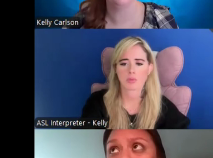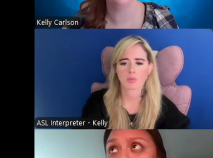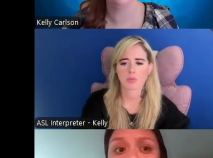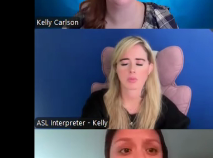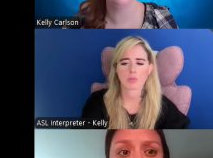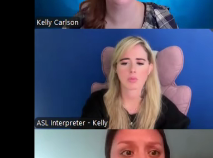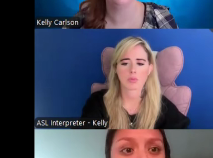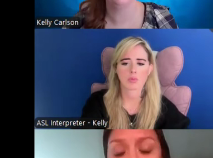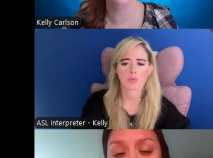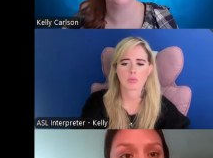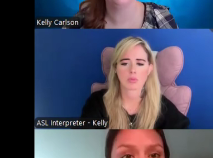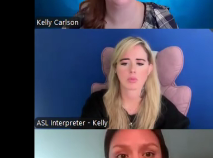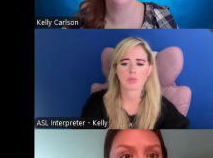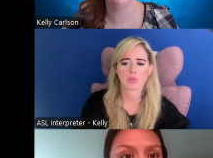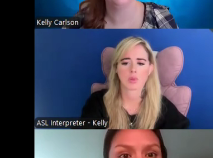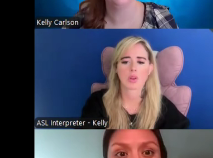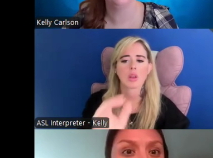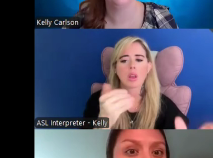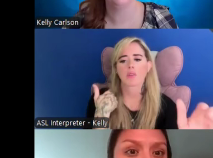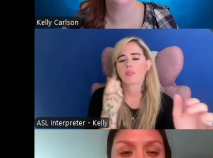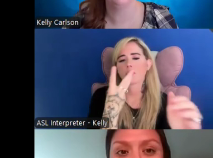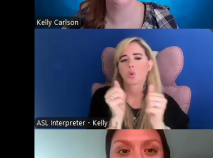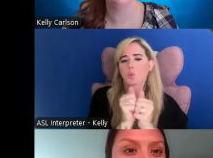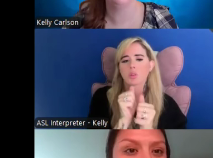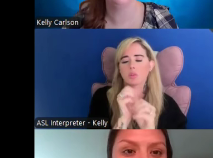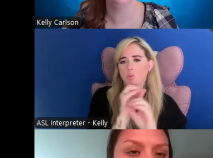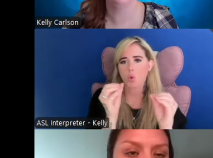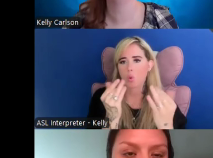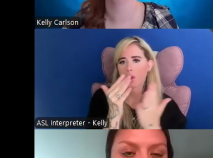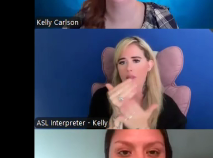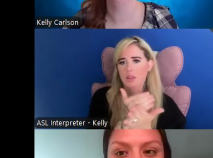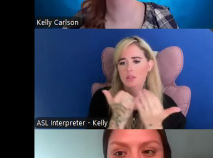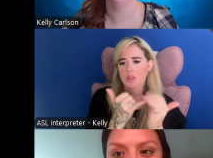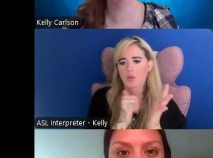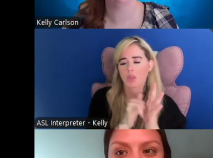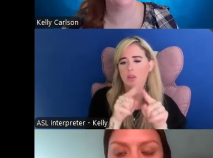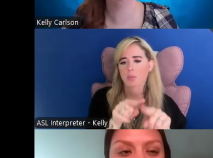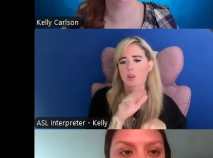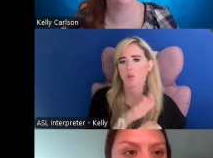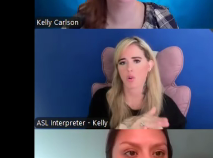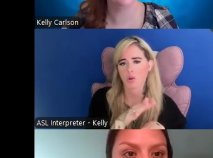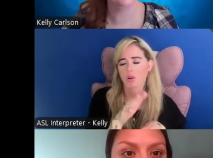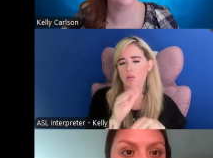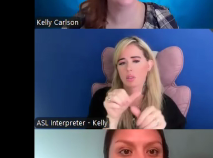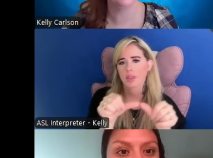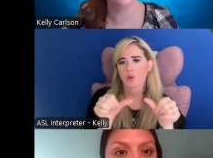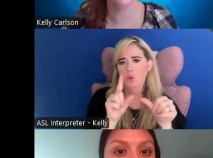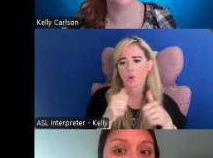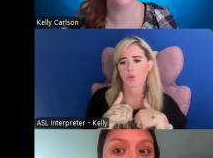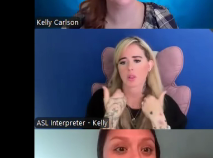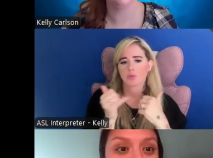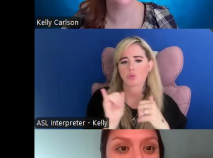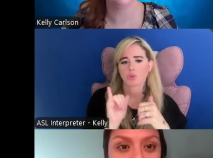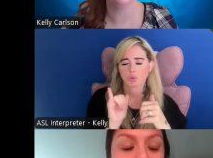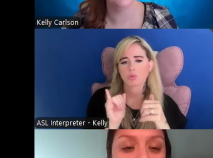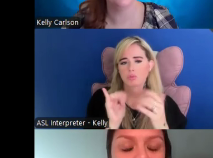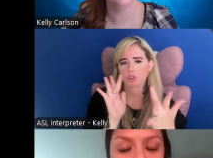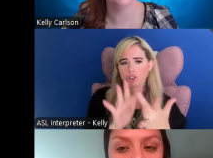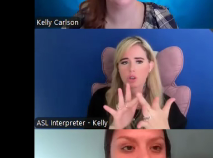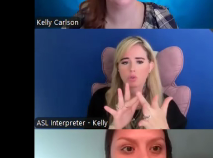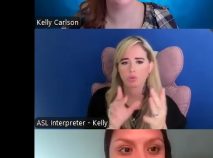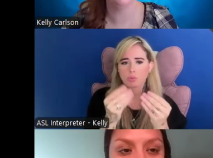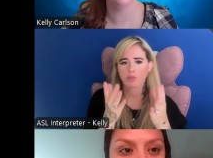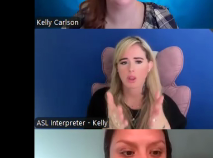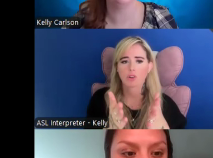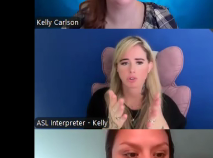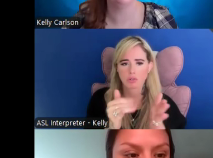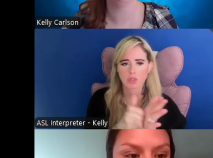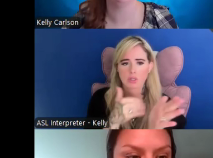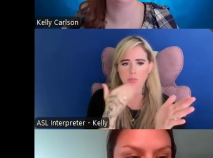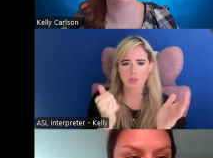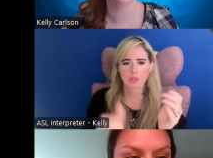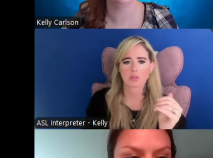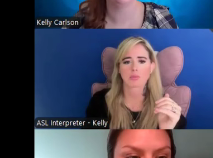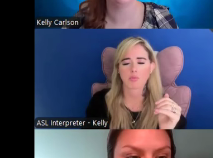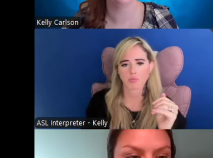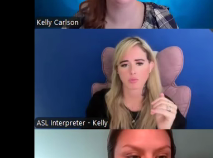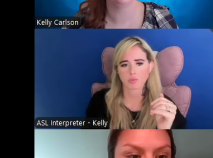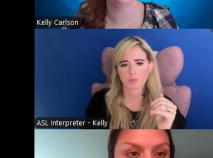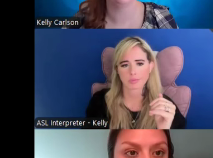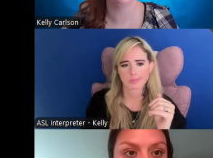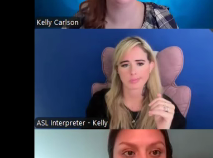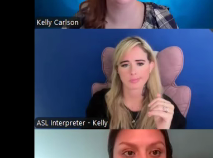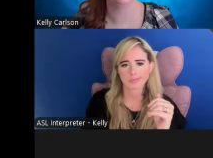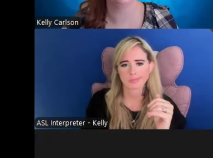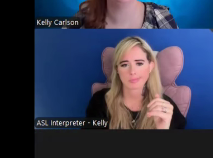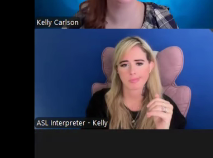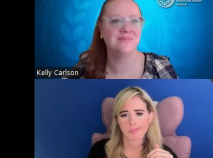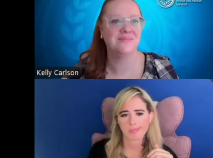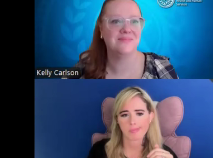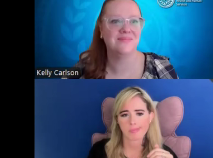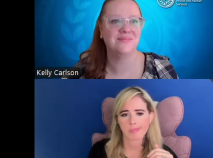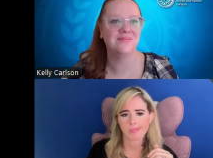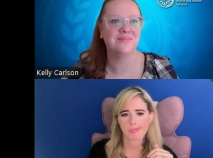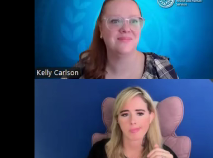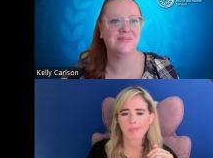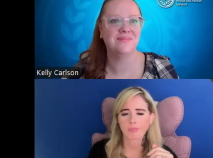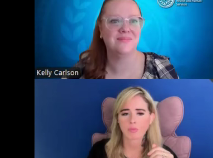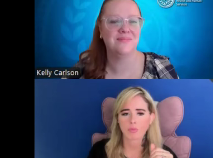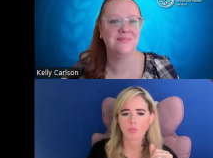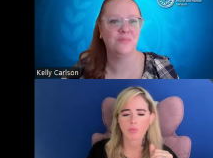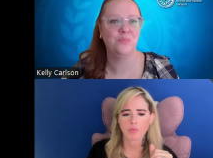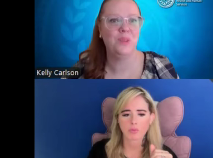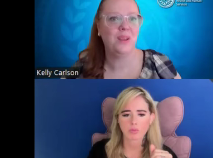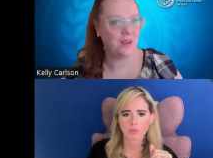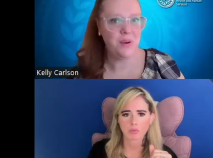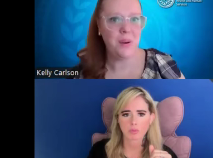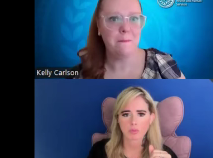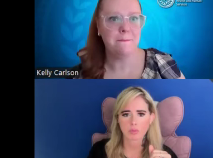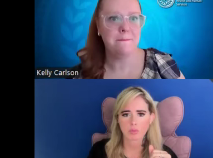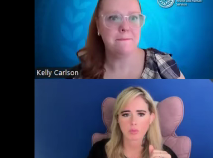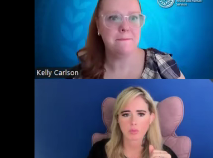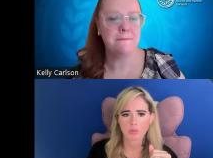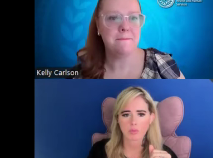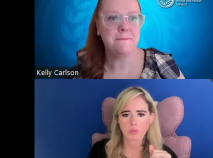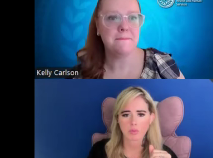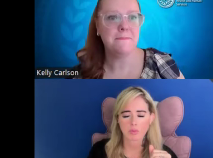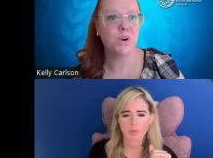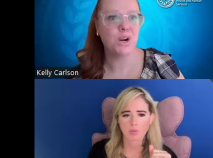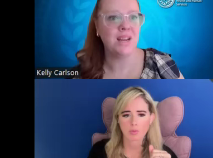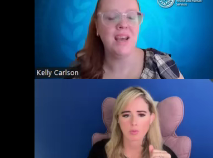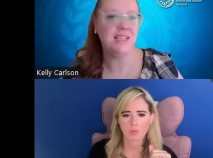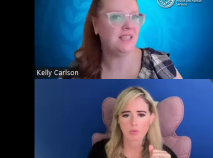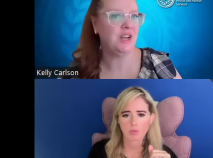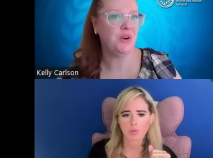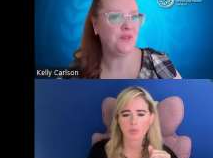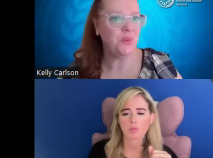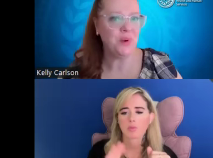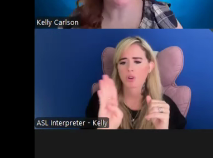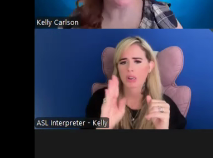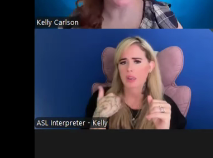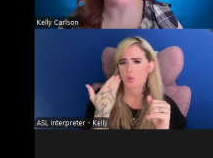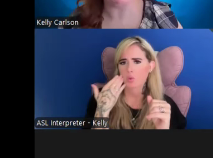But I know we have -- I know there's a couple that don't have a wait list right now, and so it's just kind of depending on the area that you're in as well. So, yes, reaching out to the provider I think is the best.